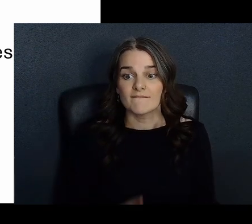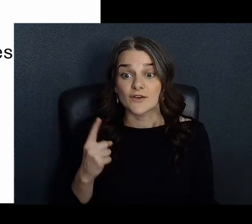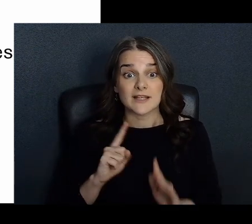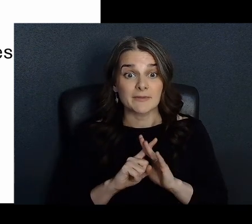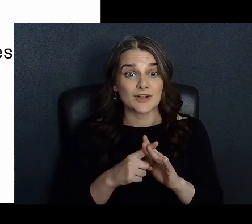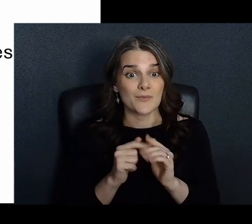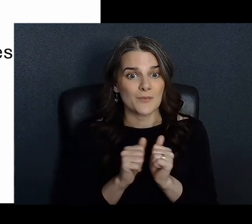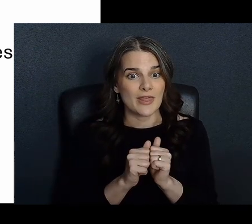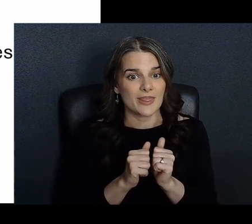Here it is.